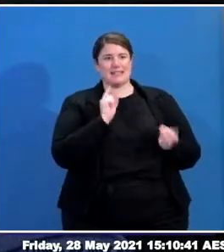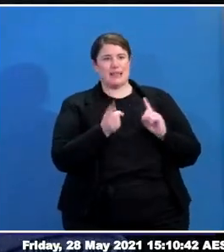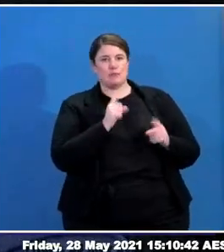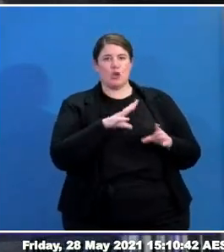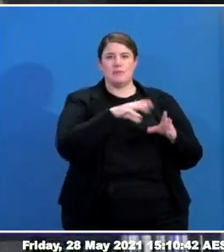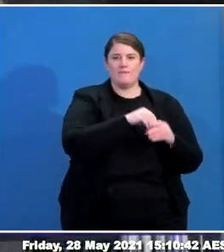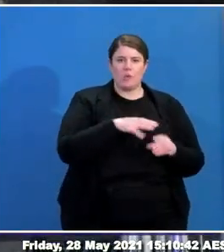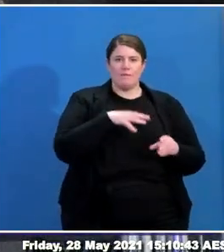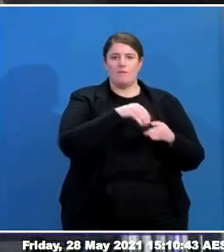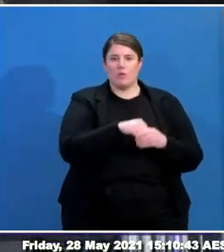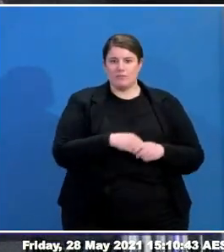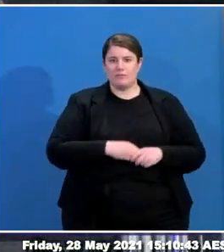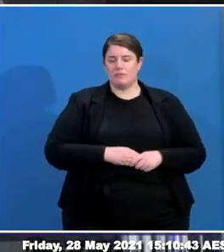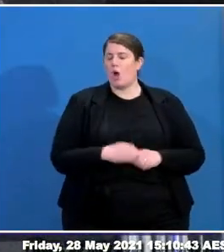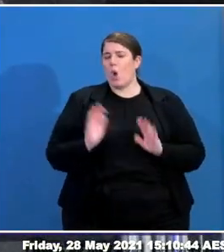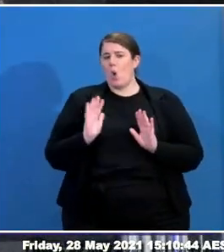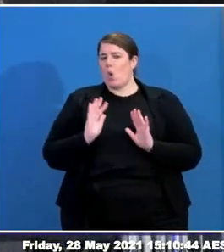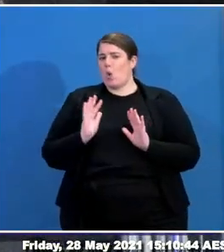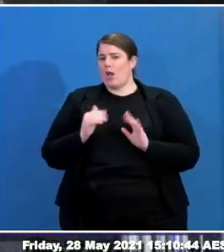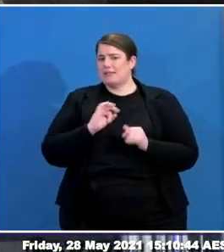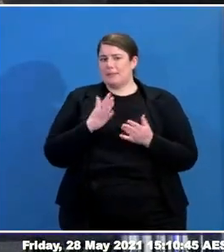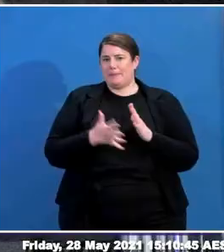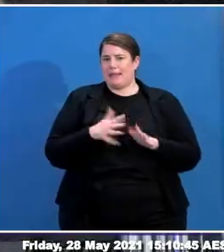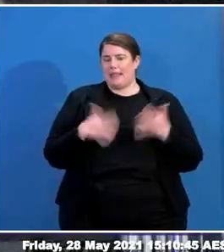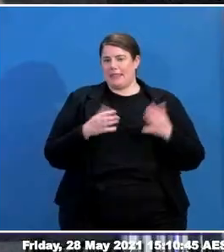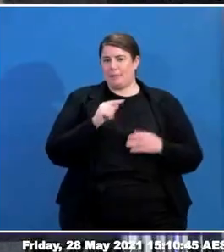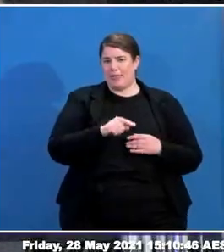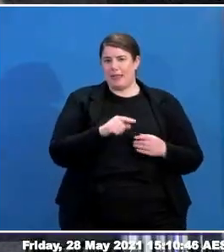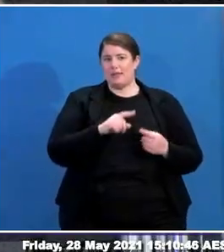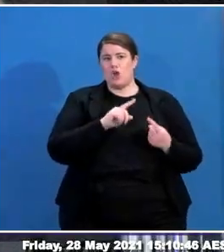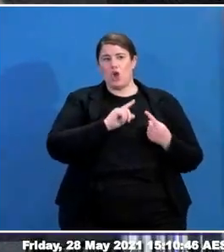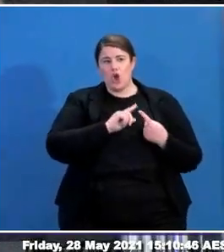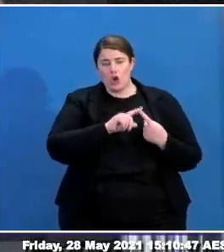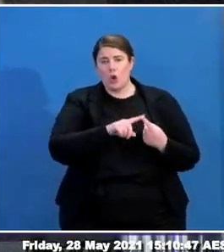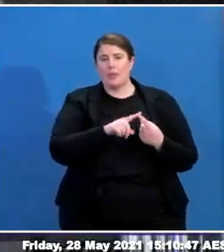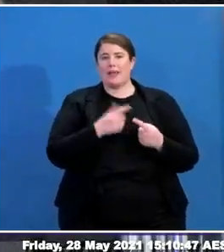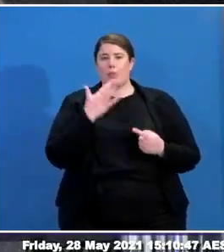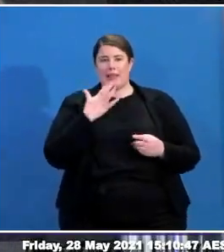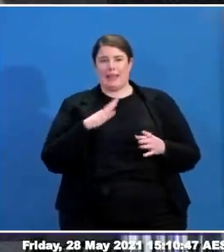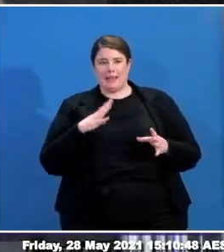didn't mean anything pejorative by that. I meant ongoing and as needed involvement.